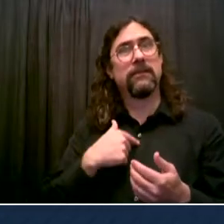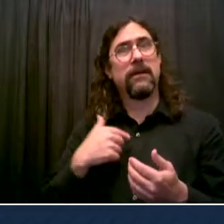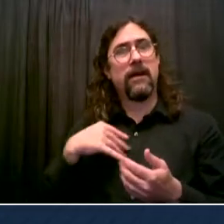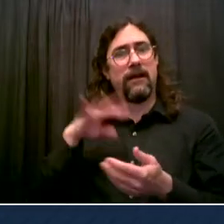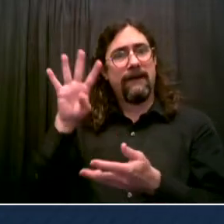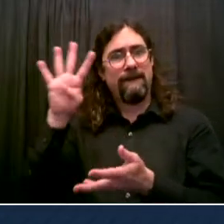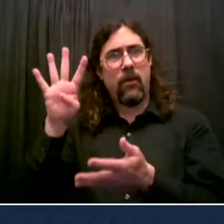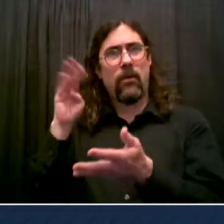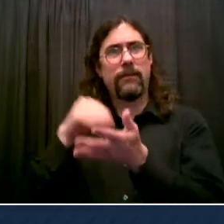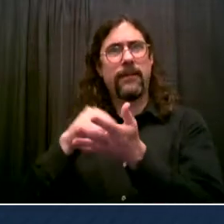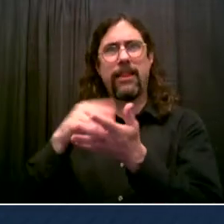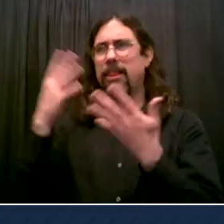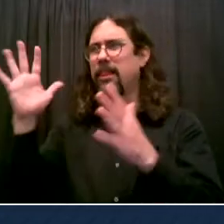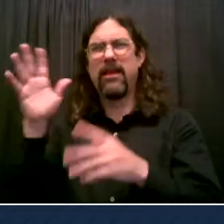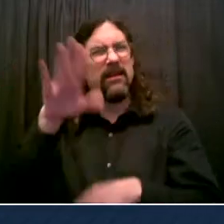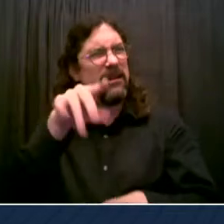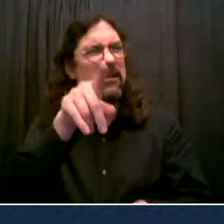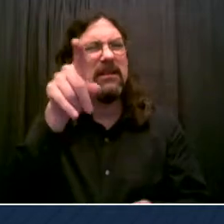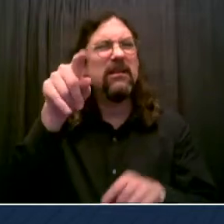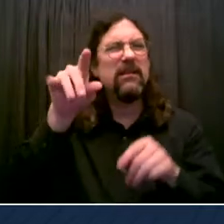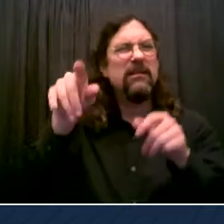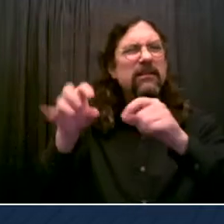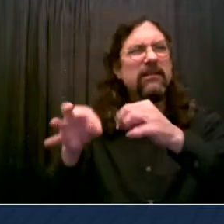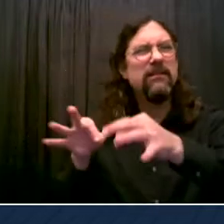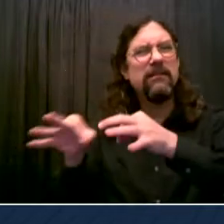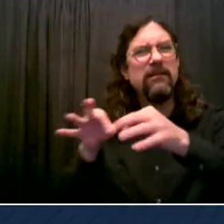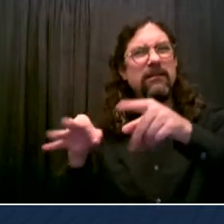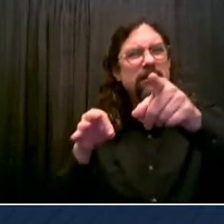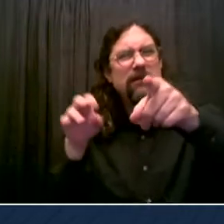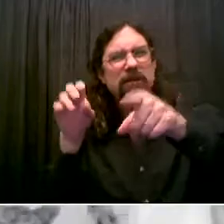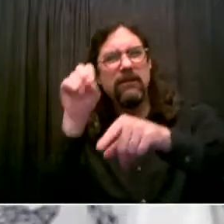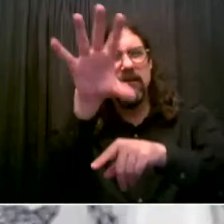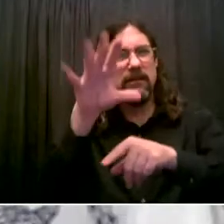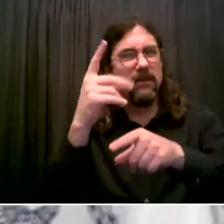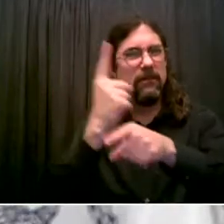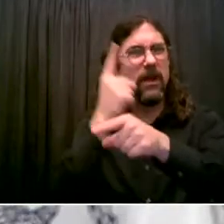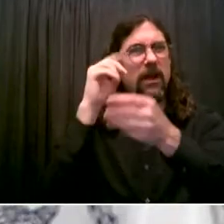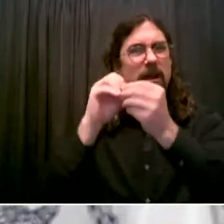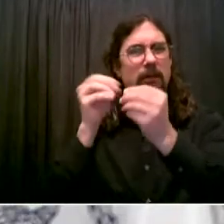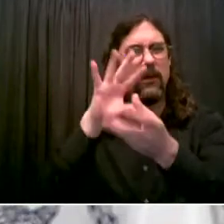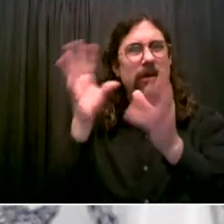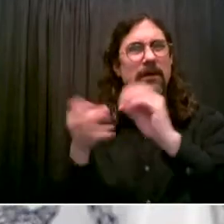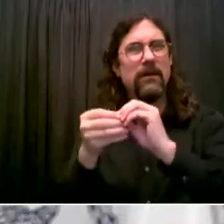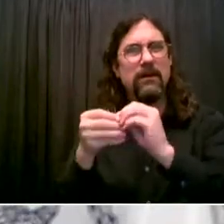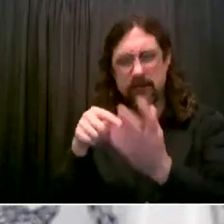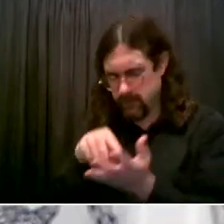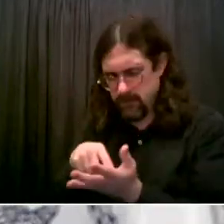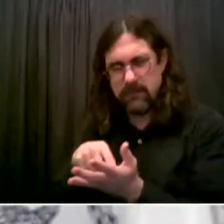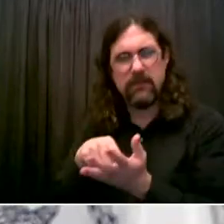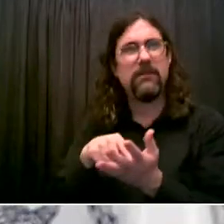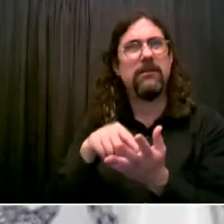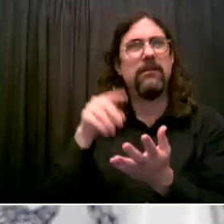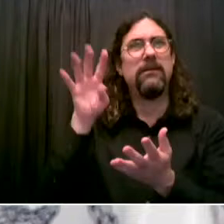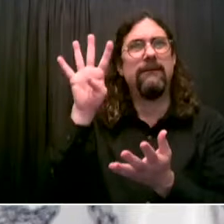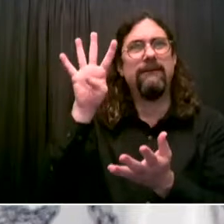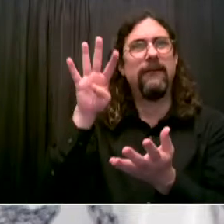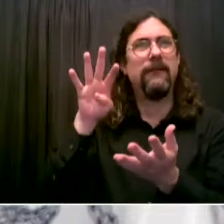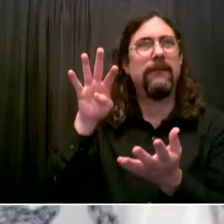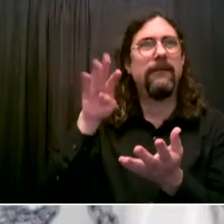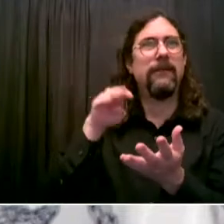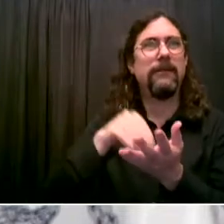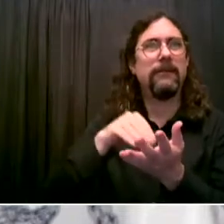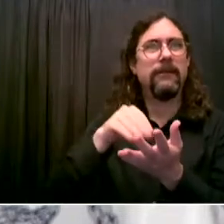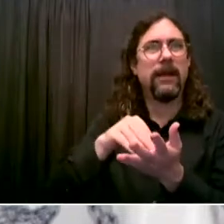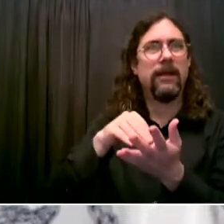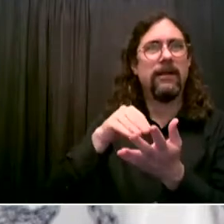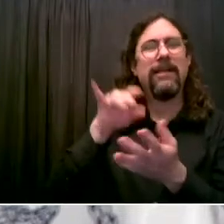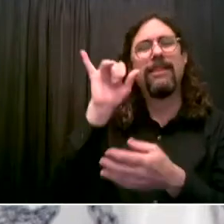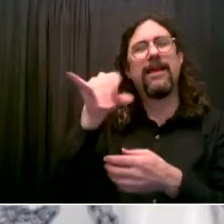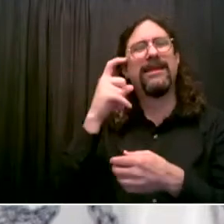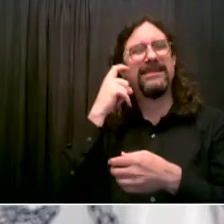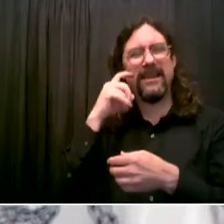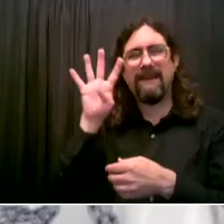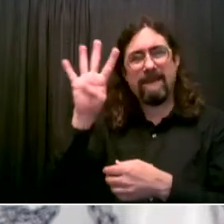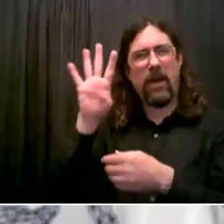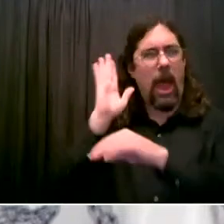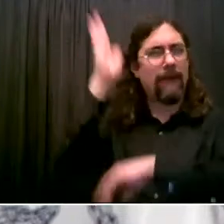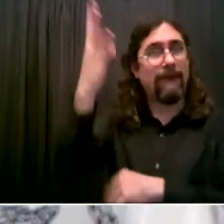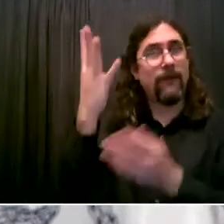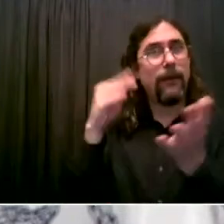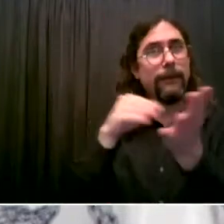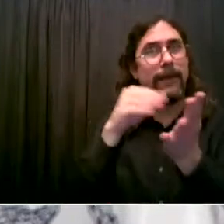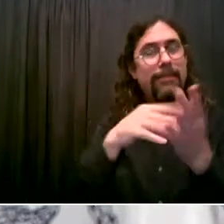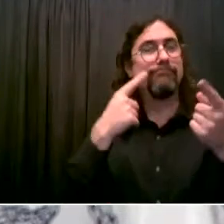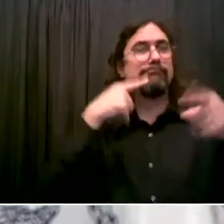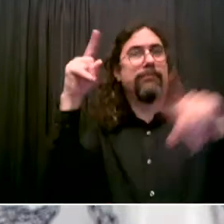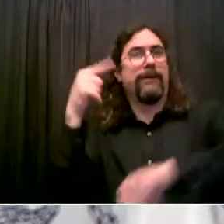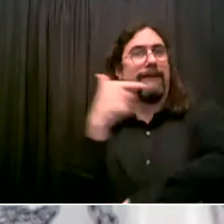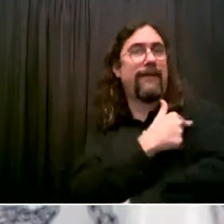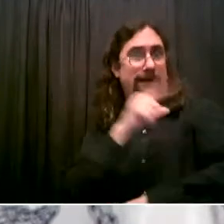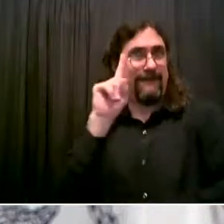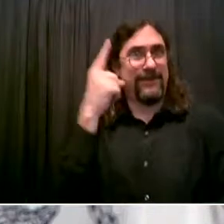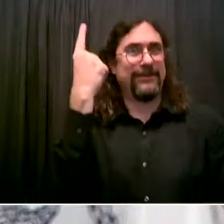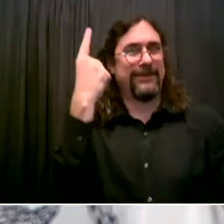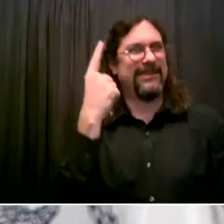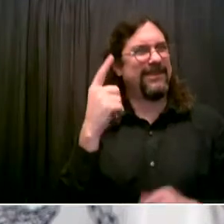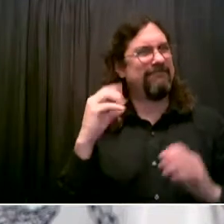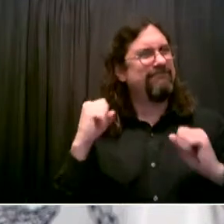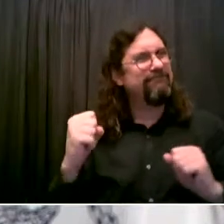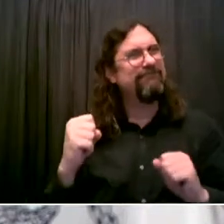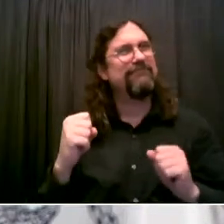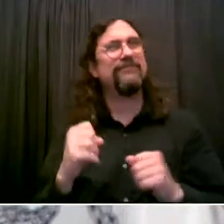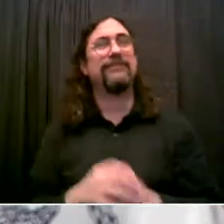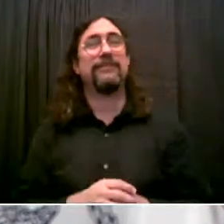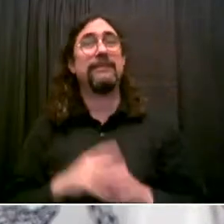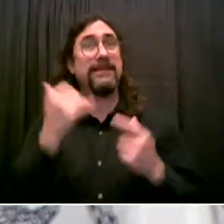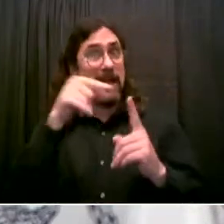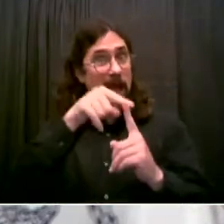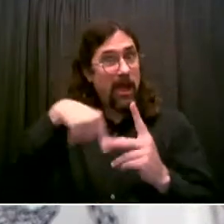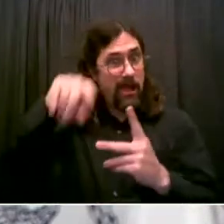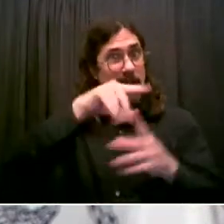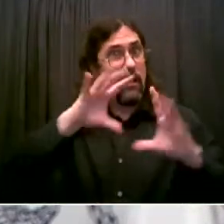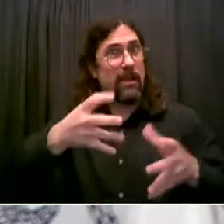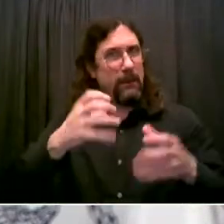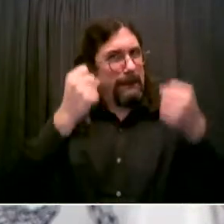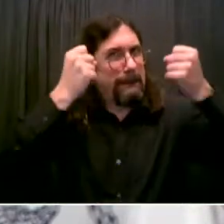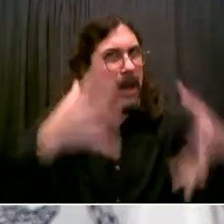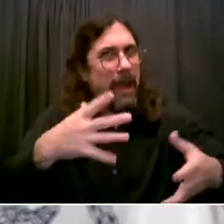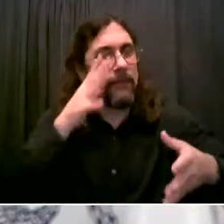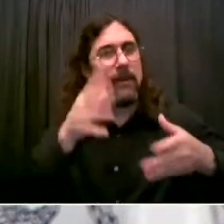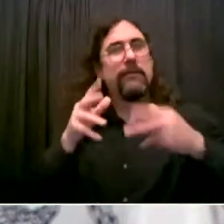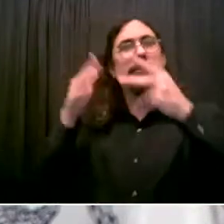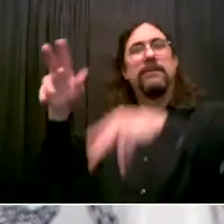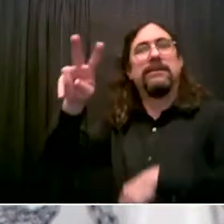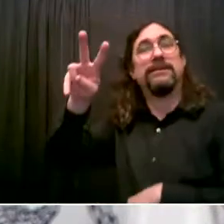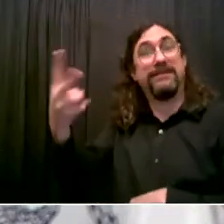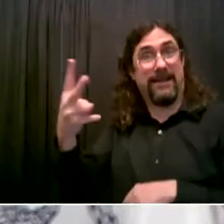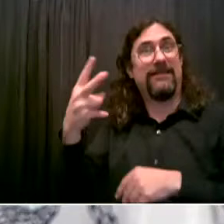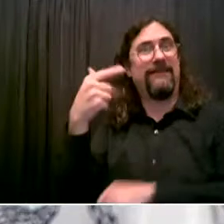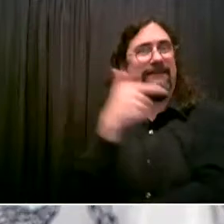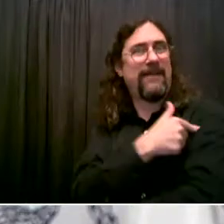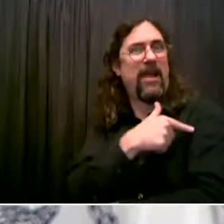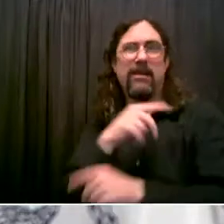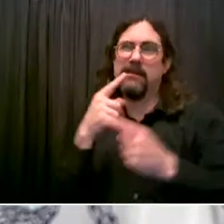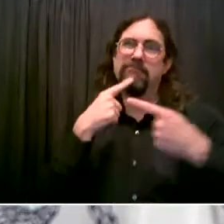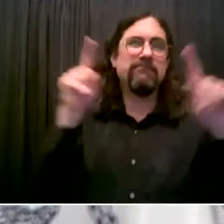MILLION NEW YORKERS. THE EXACT